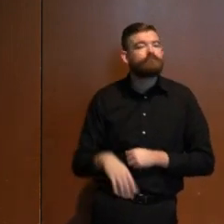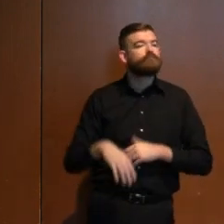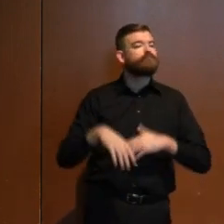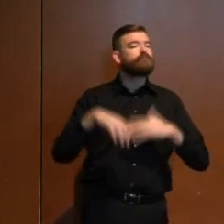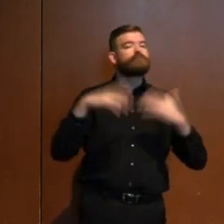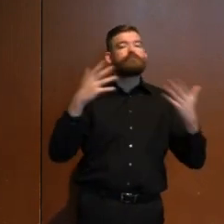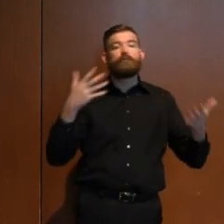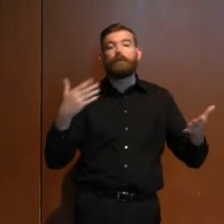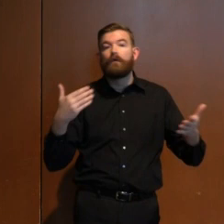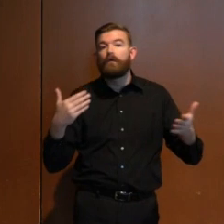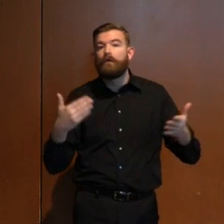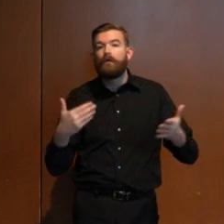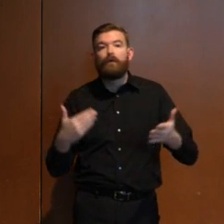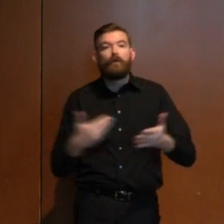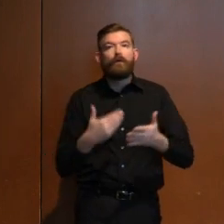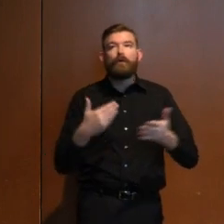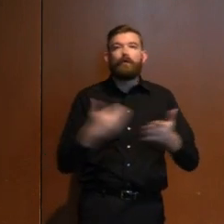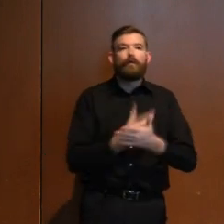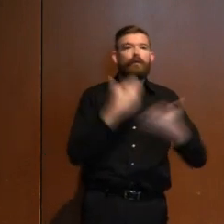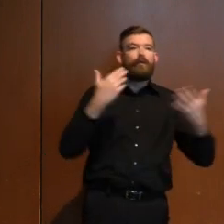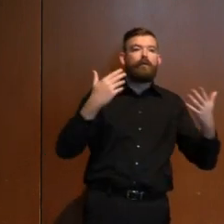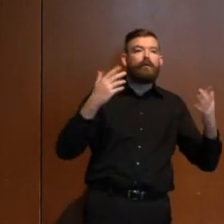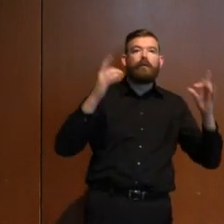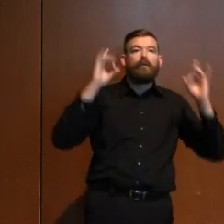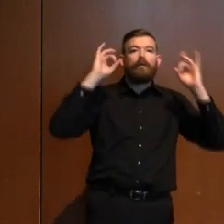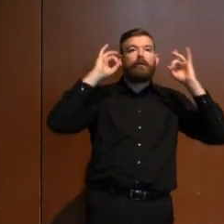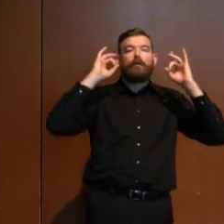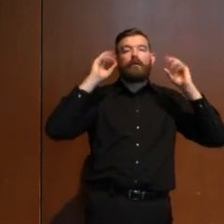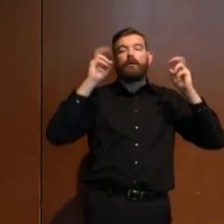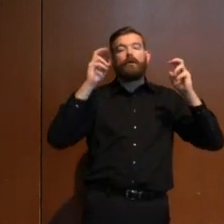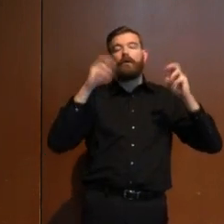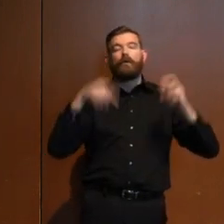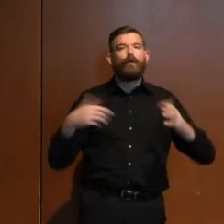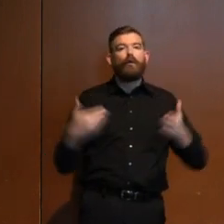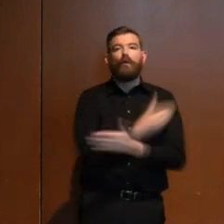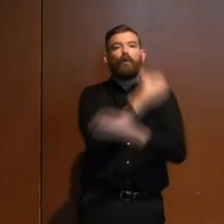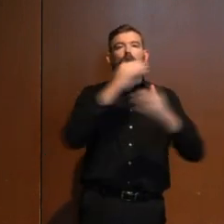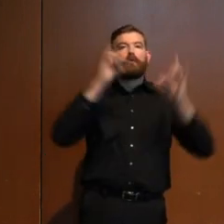CORP. OF ENGINEERS WHERE IT'S HURRICANES OR PROTECTING OUR COAST, NOW THIS NEW KIND OF